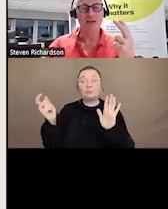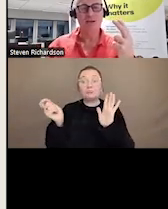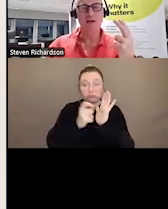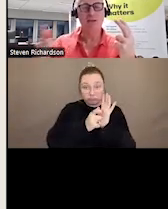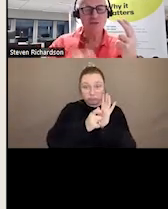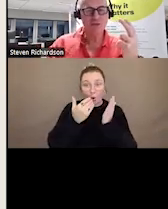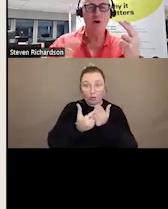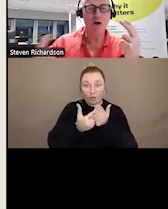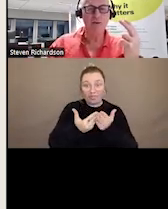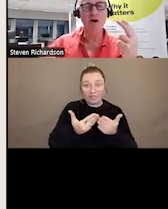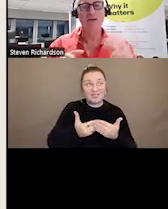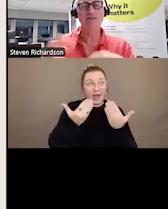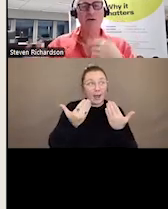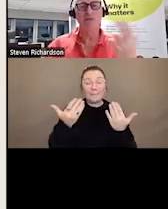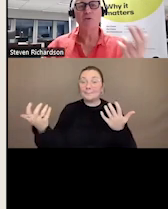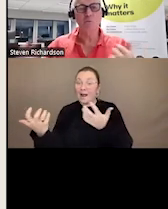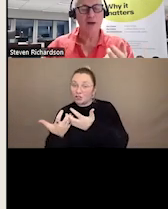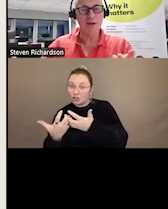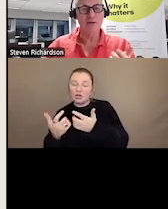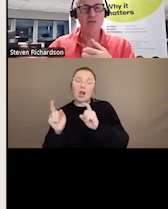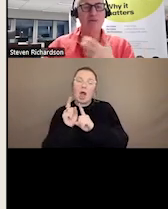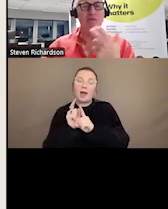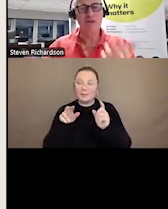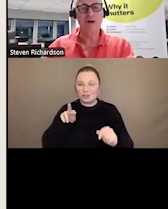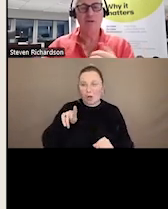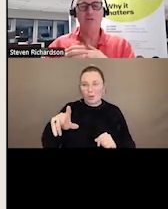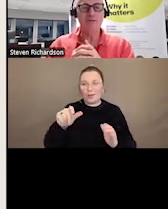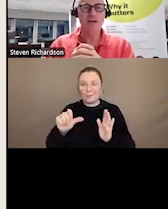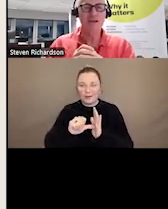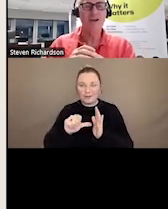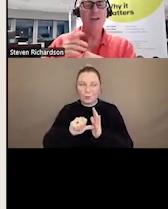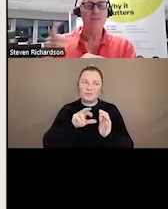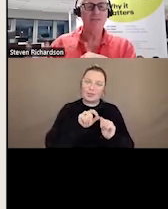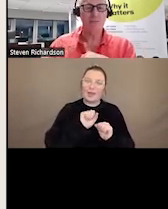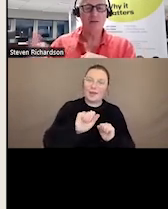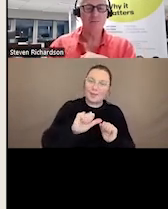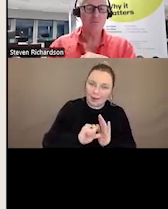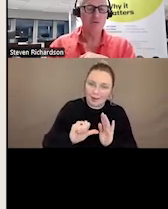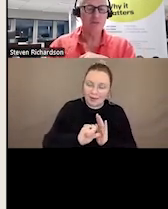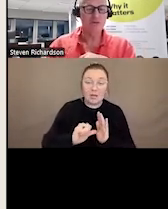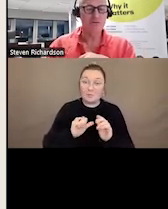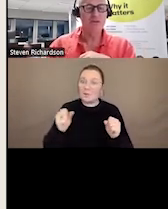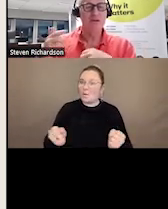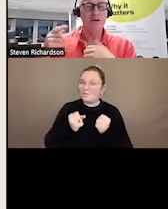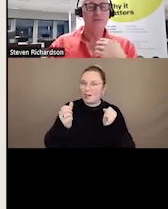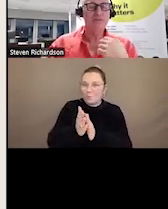day are matched by, doubling their money on the day, but is a powerful motivation. Think